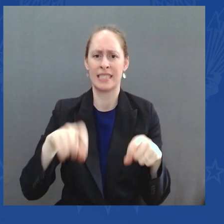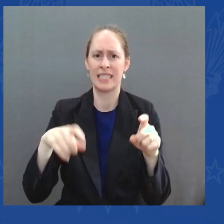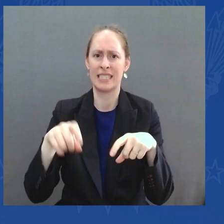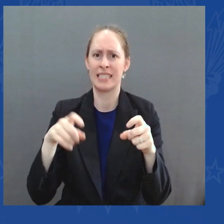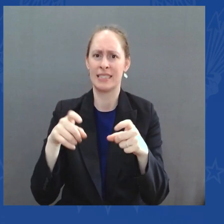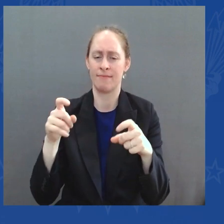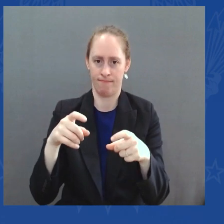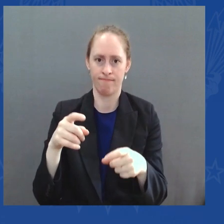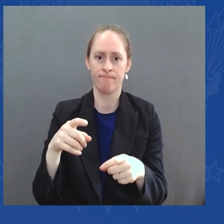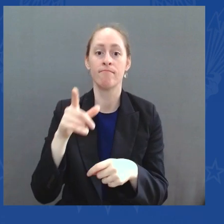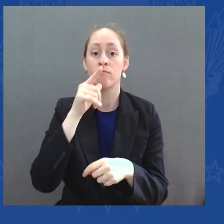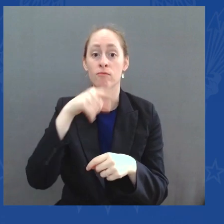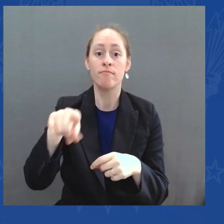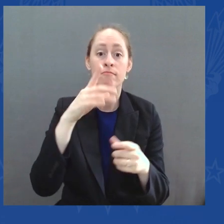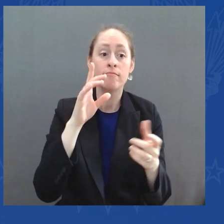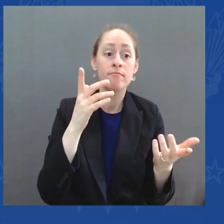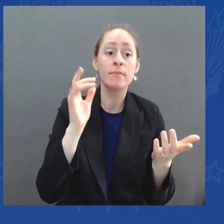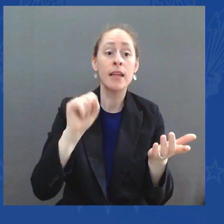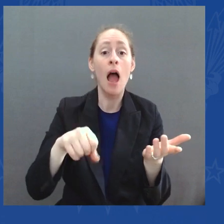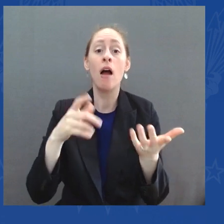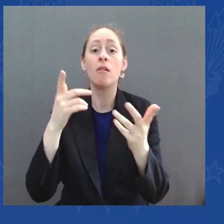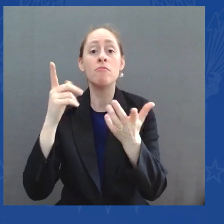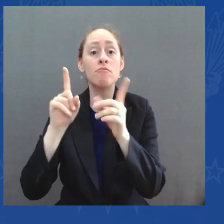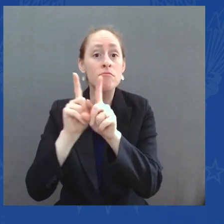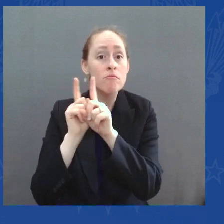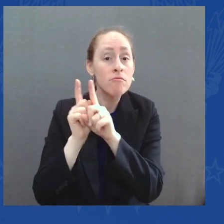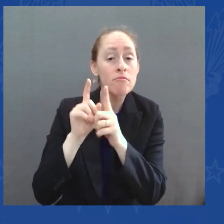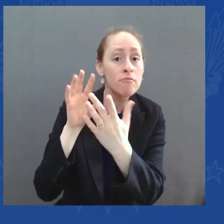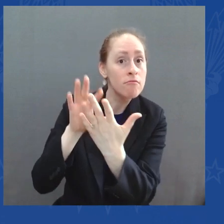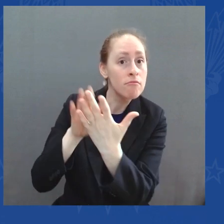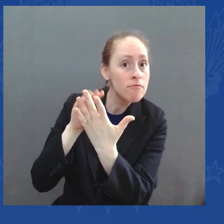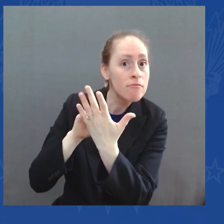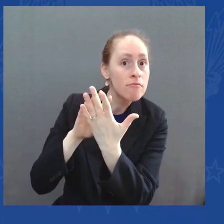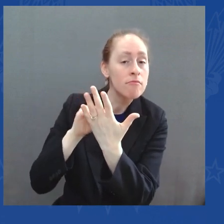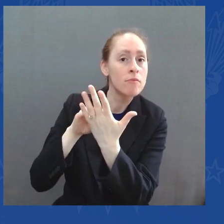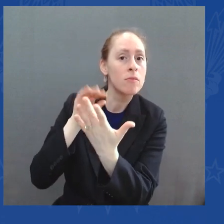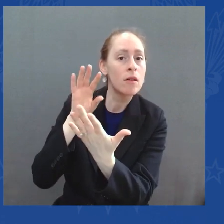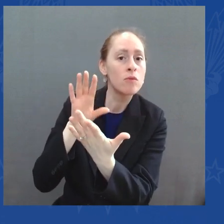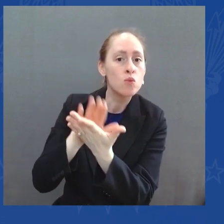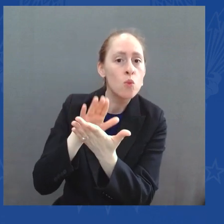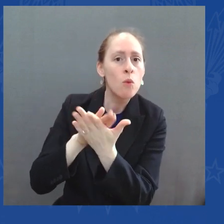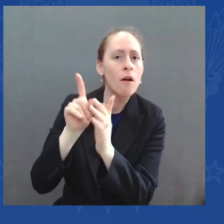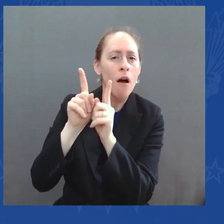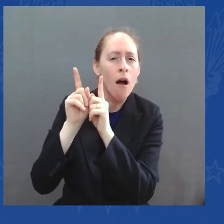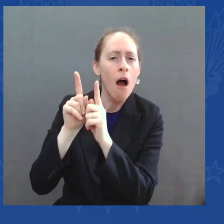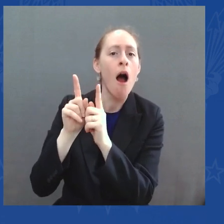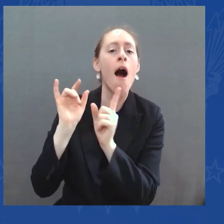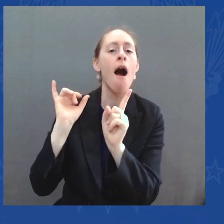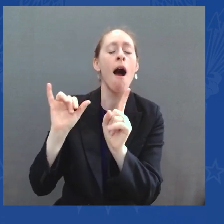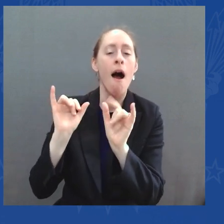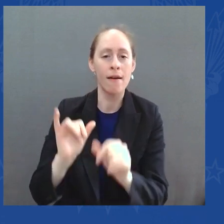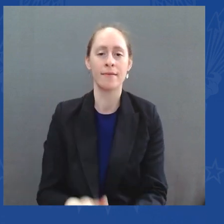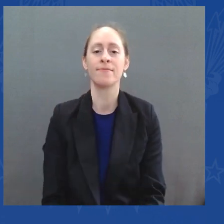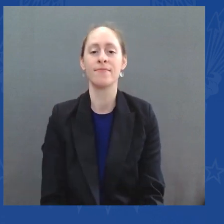programs that allow aspiring drivers to learn while -- earn while they learn, while making this essential job